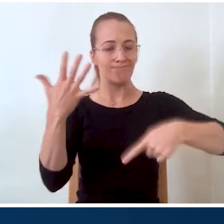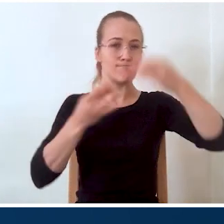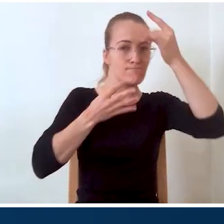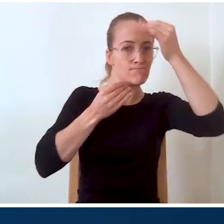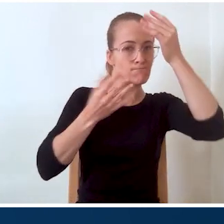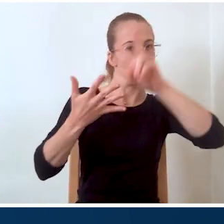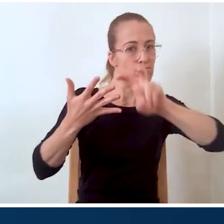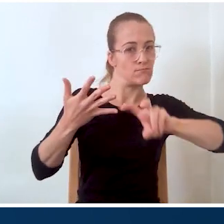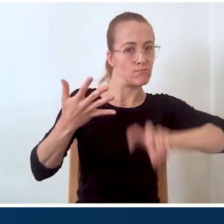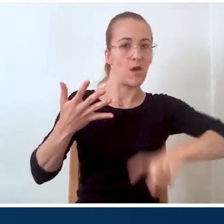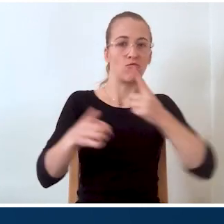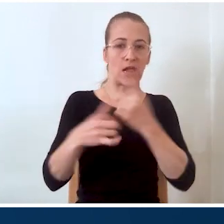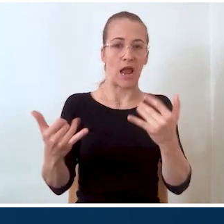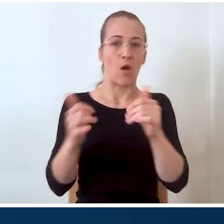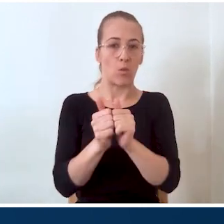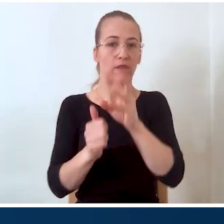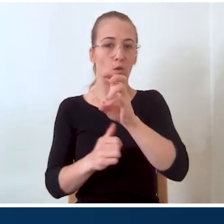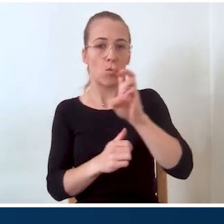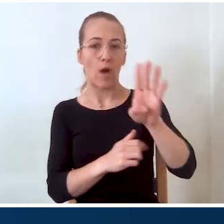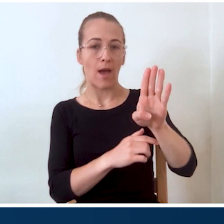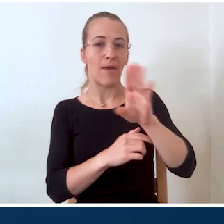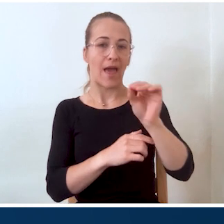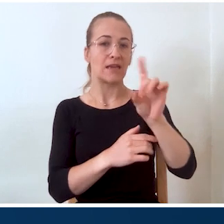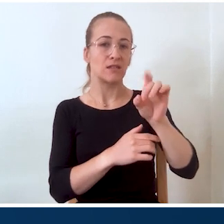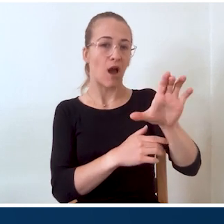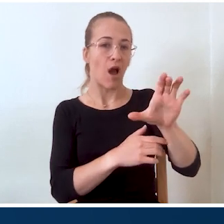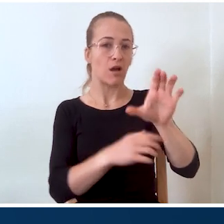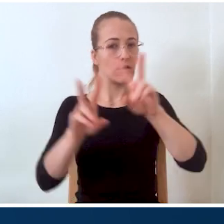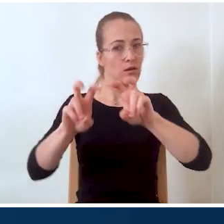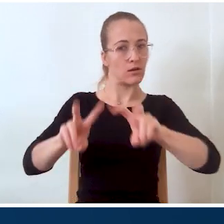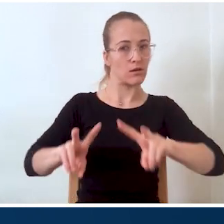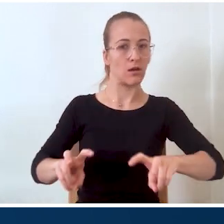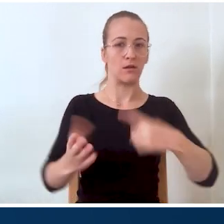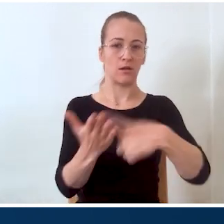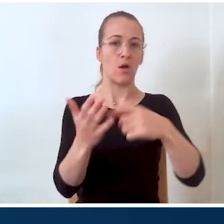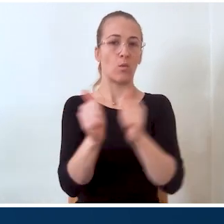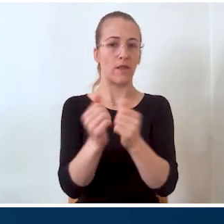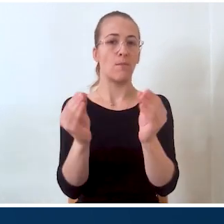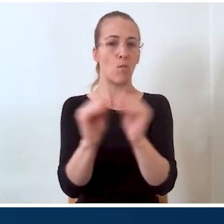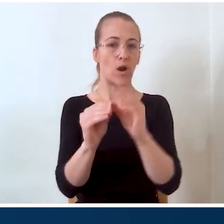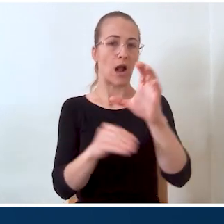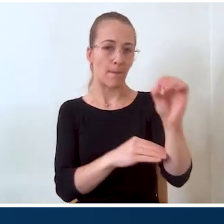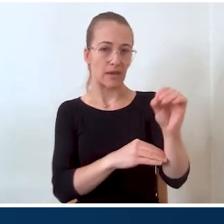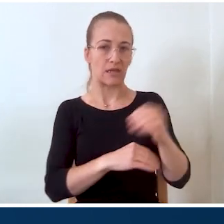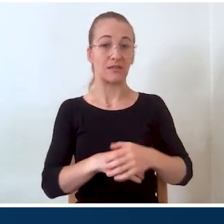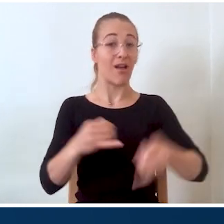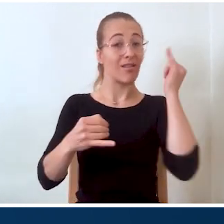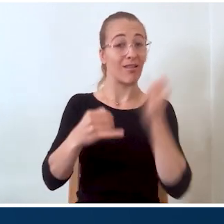in web and document remediation as we talk to more and more entities. And then the sort of final step of that is language.